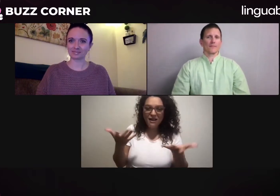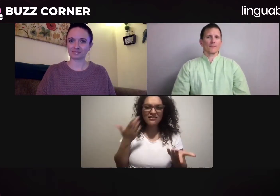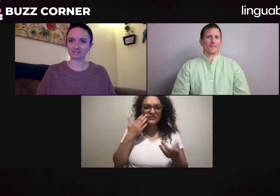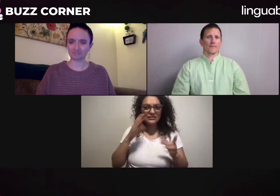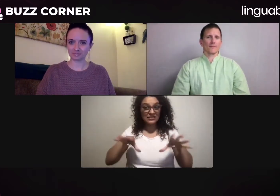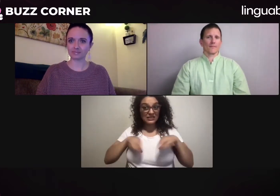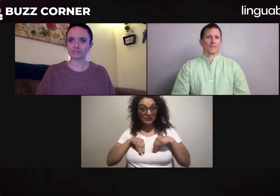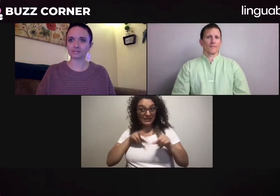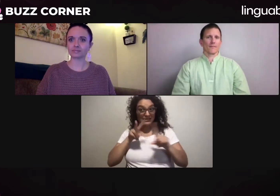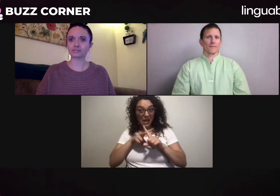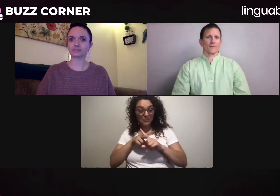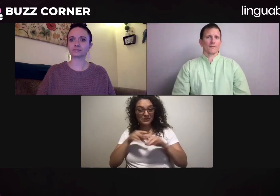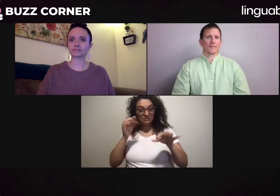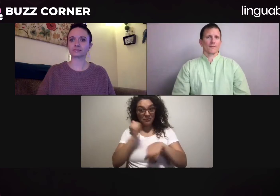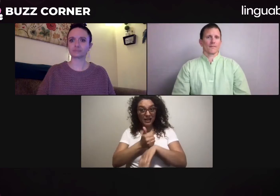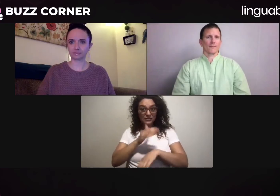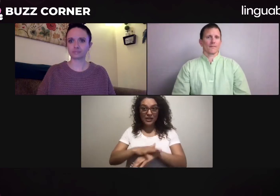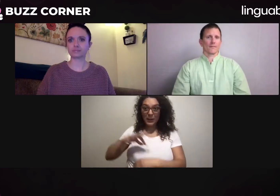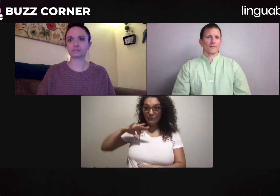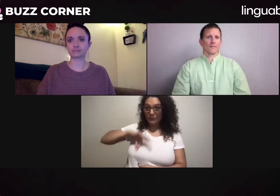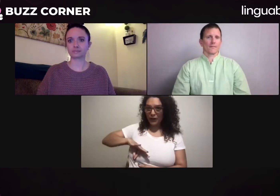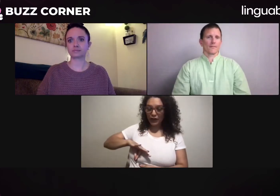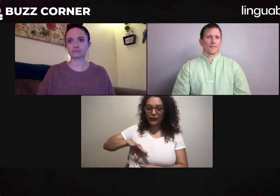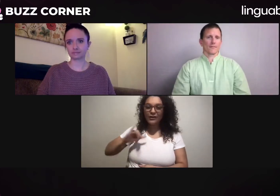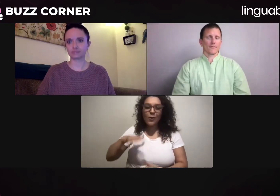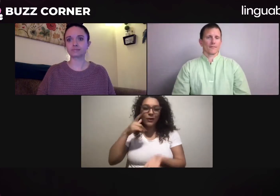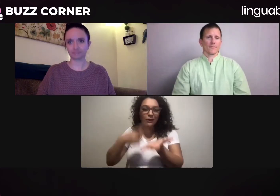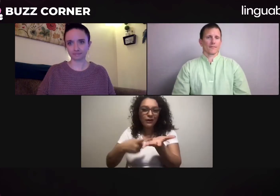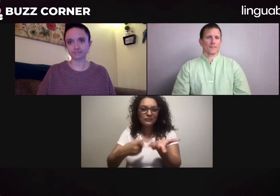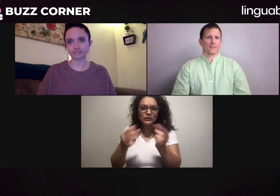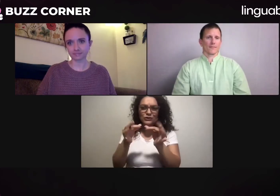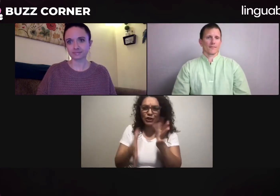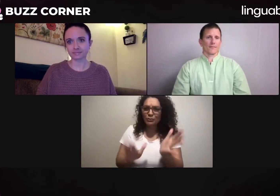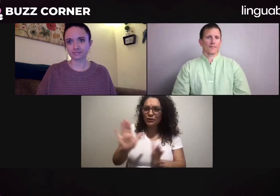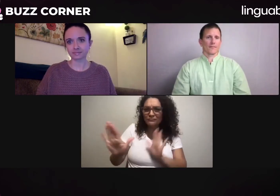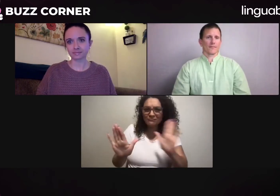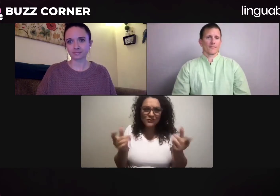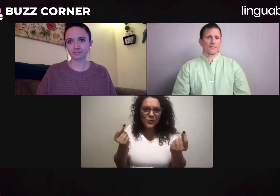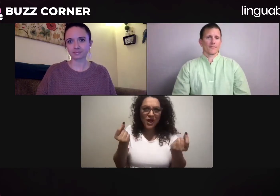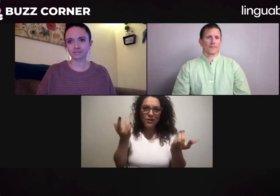So tonight, we're going to be talking about interpreters accepting assignments